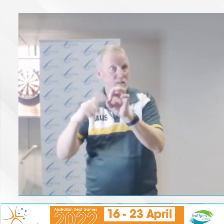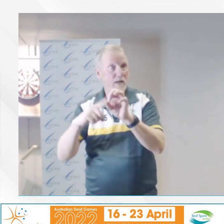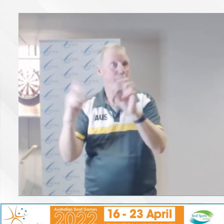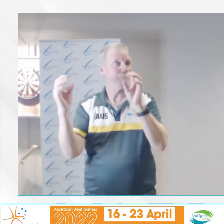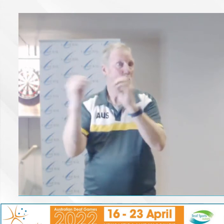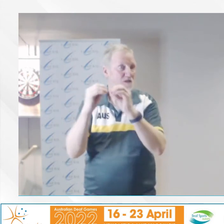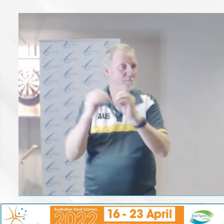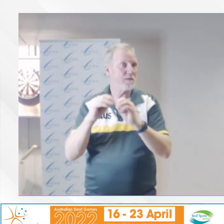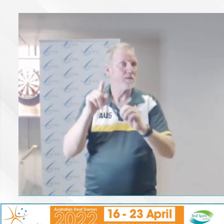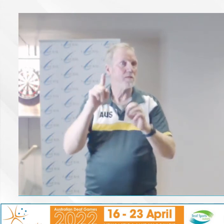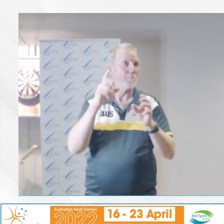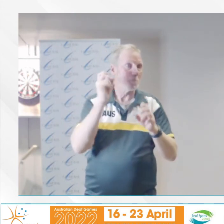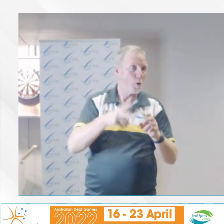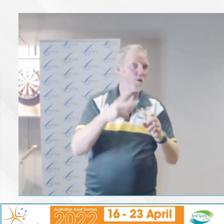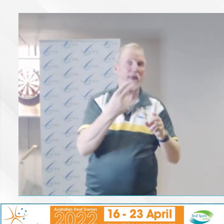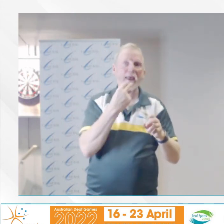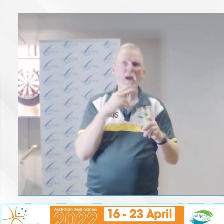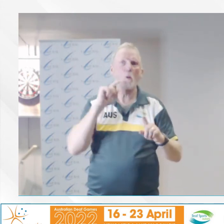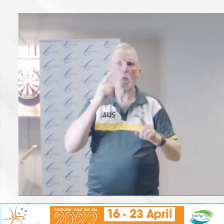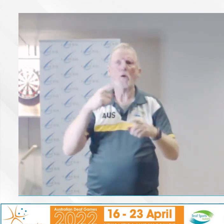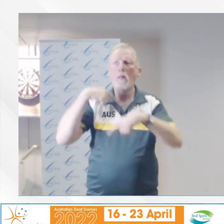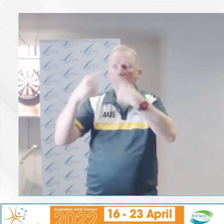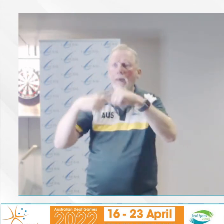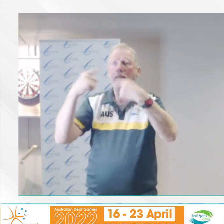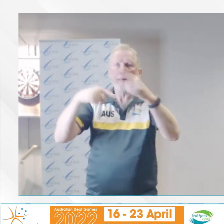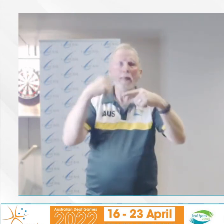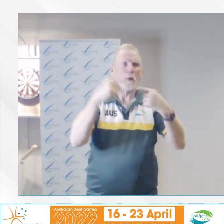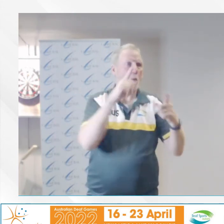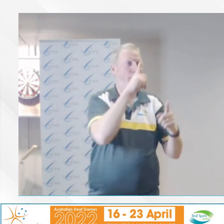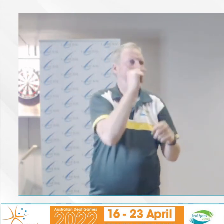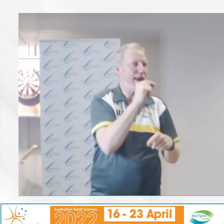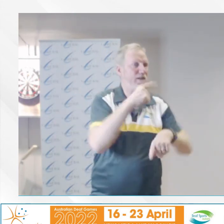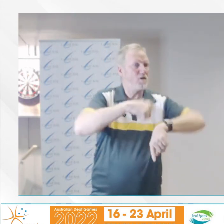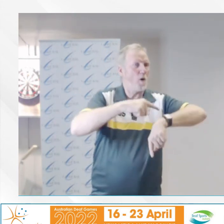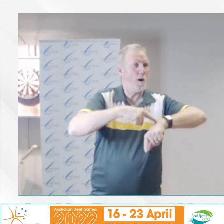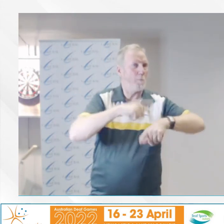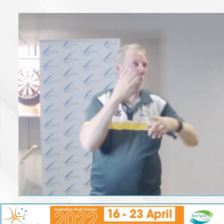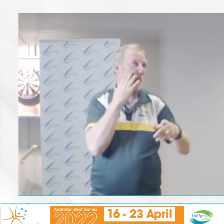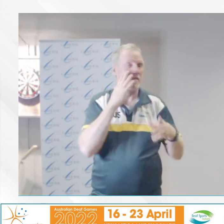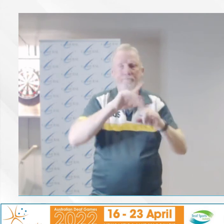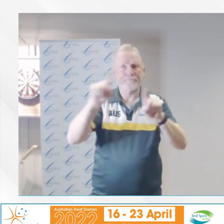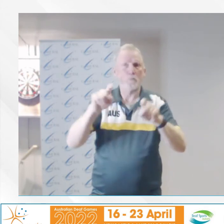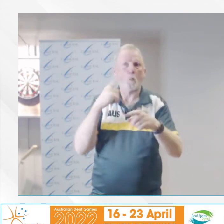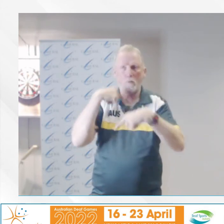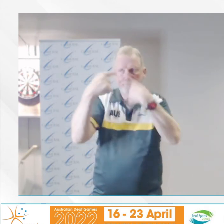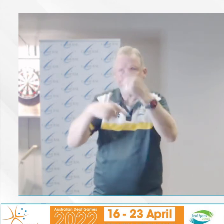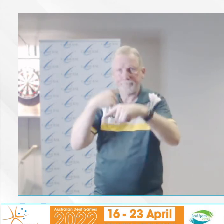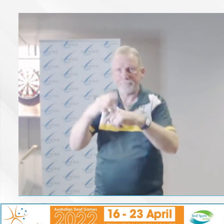um queensland brisbane perth adelaide and we're going to share some information about the games